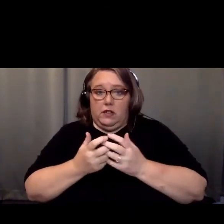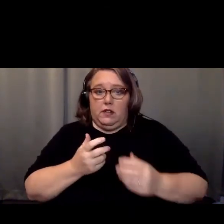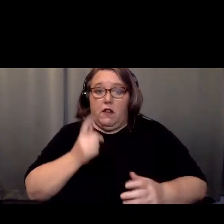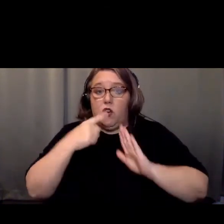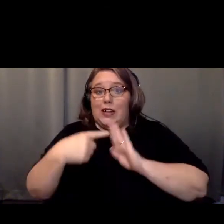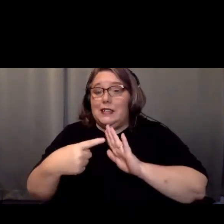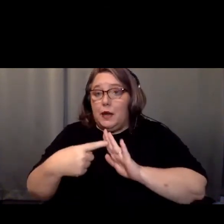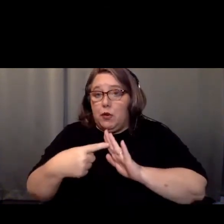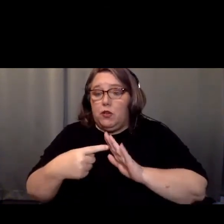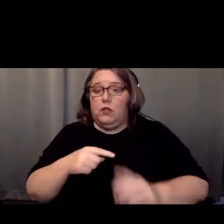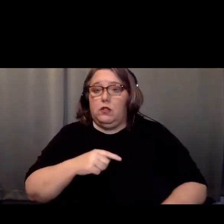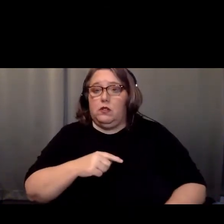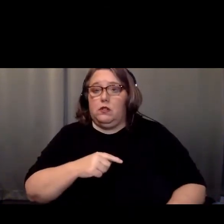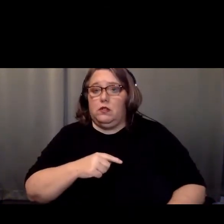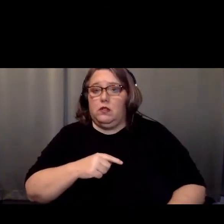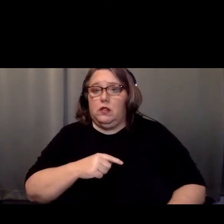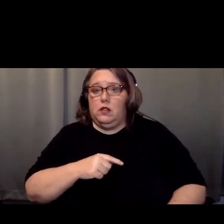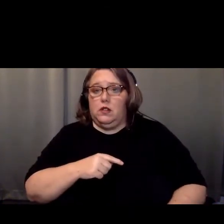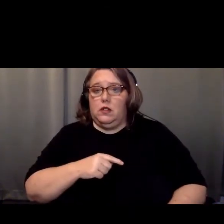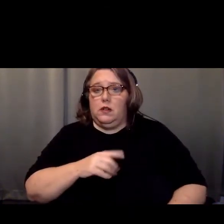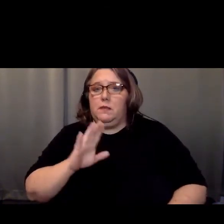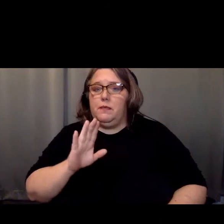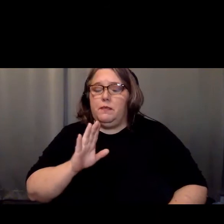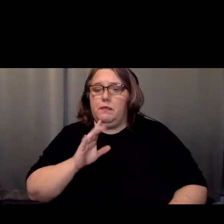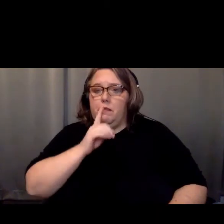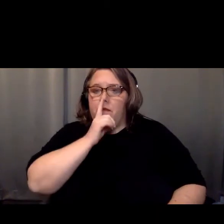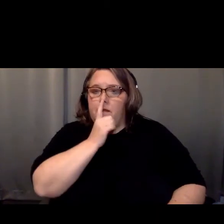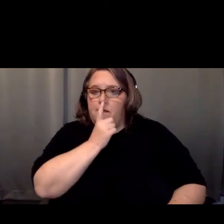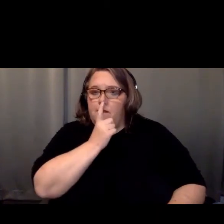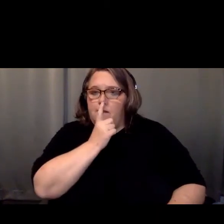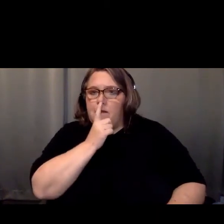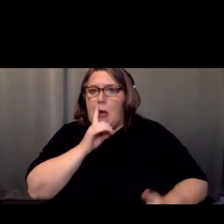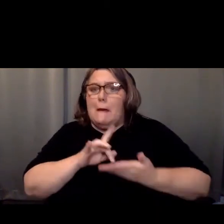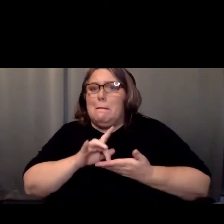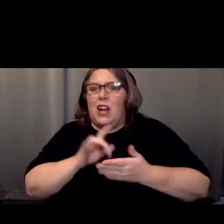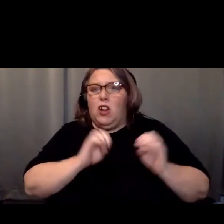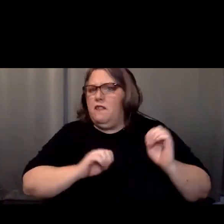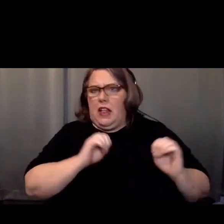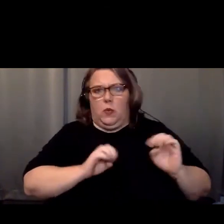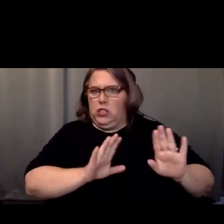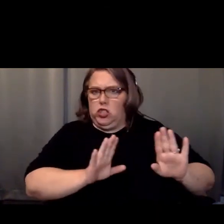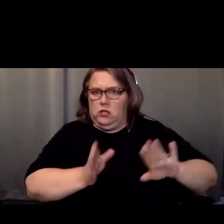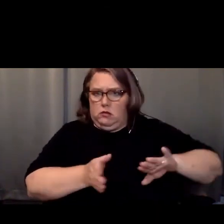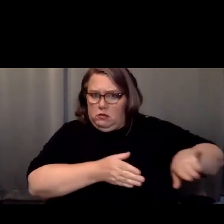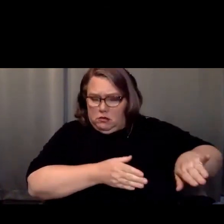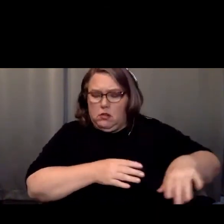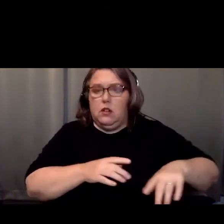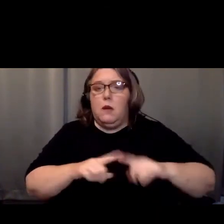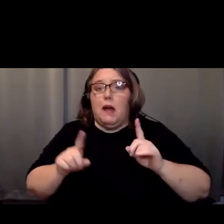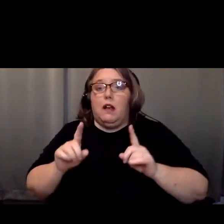and this excludes any medical evaluations or anything like that, but it includes mostly like